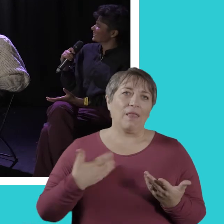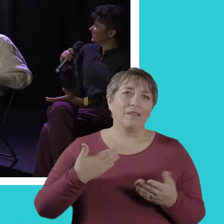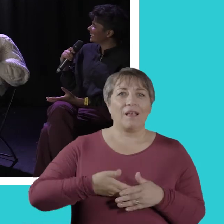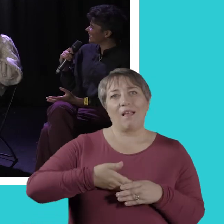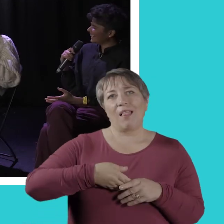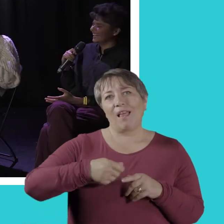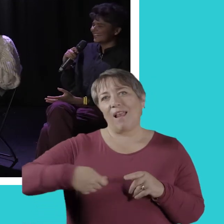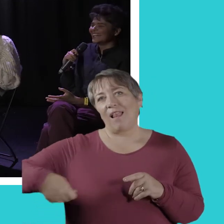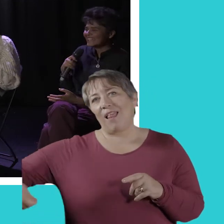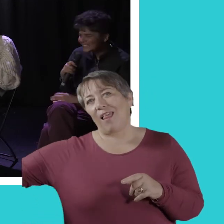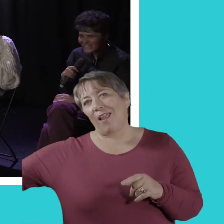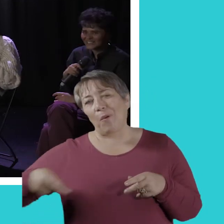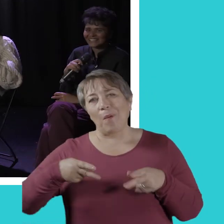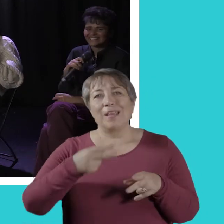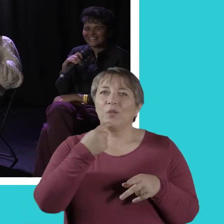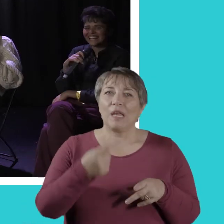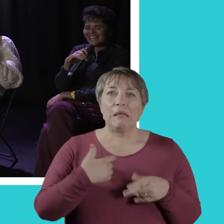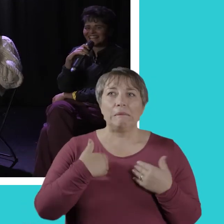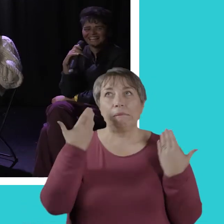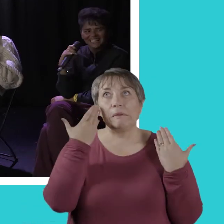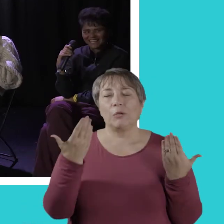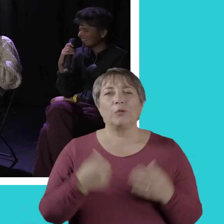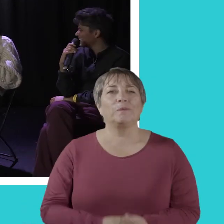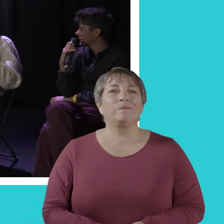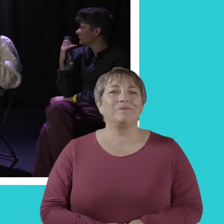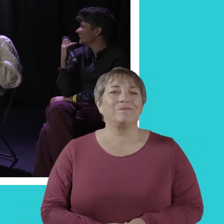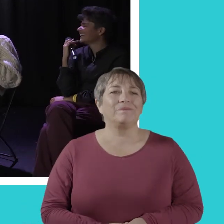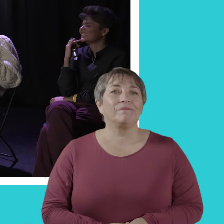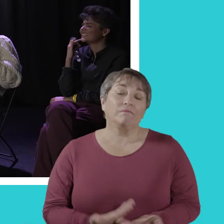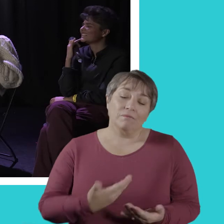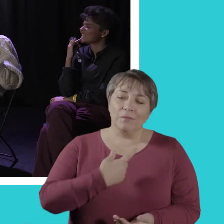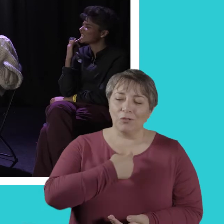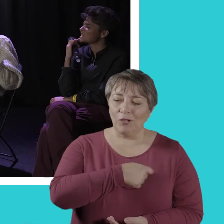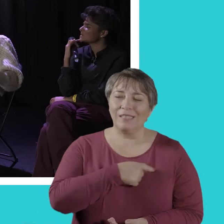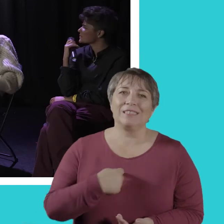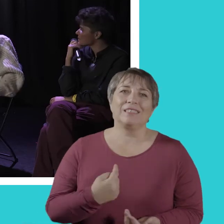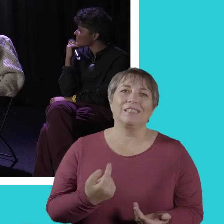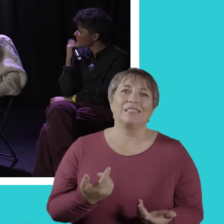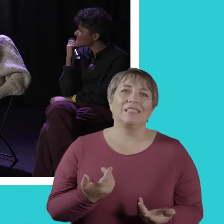Thank you for your honesty. You know I think it is you know it's good to kind of have that nuance